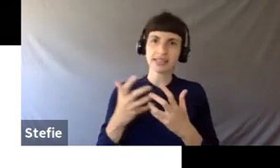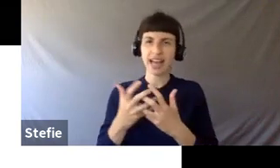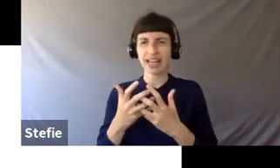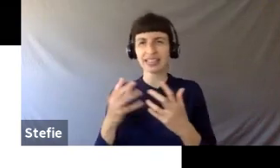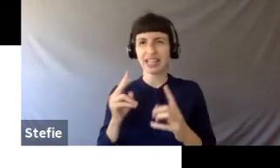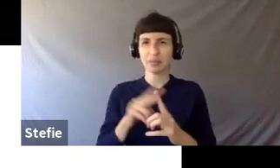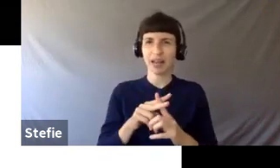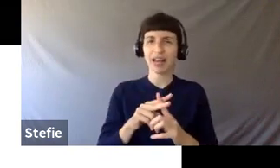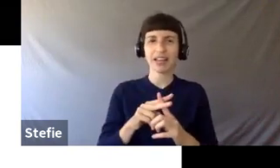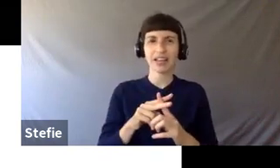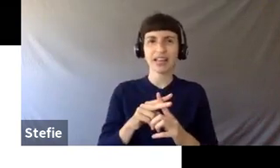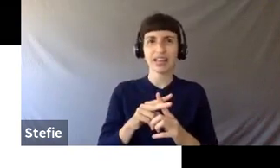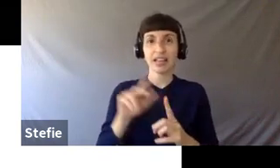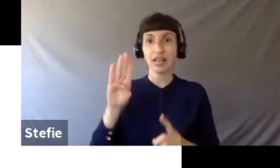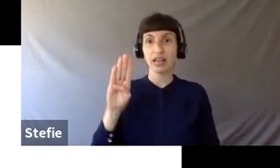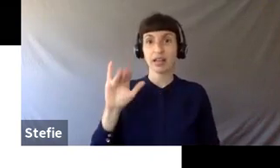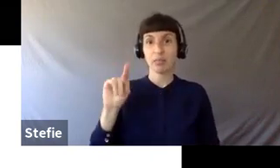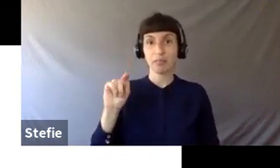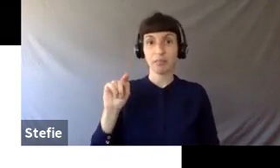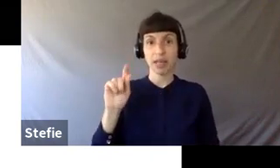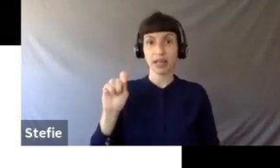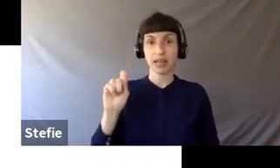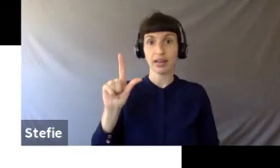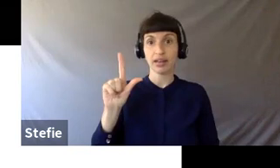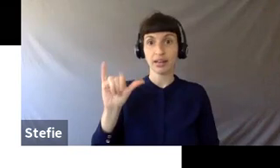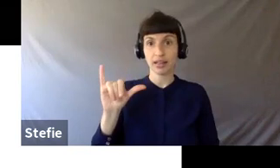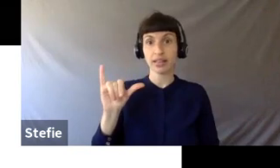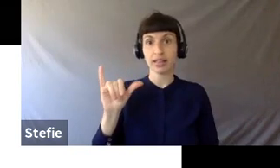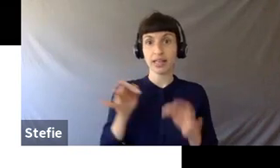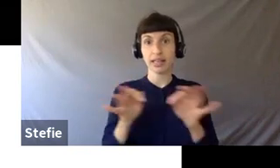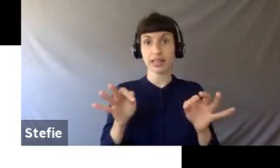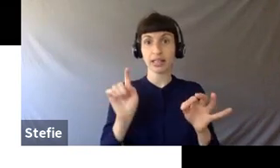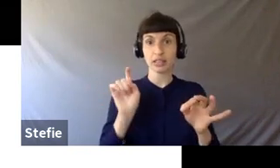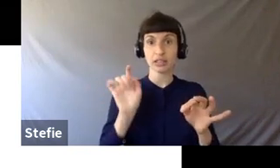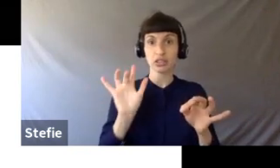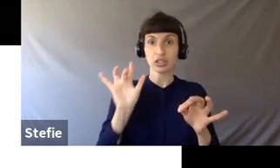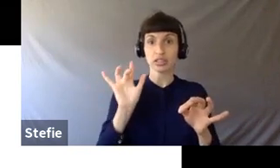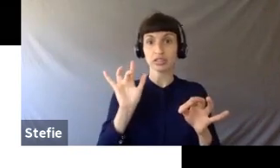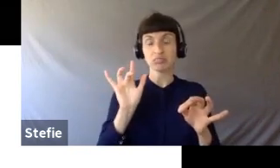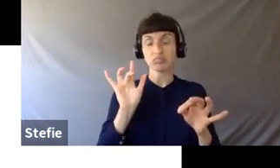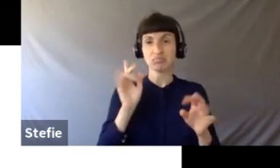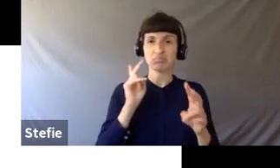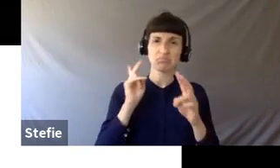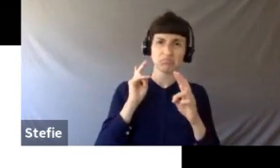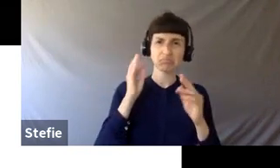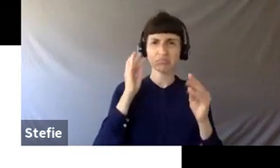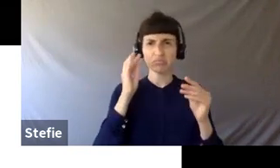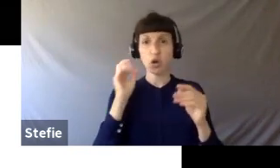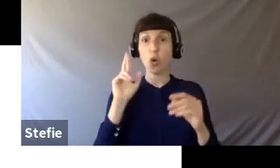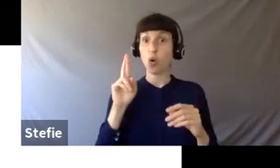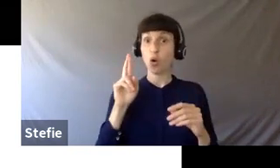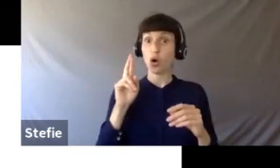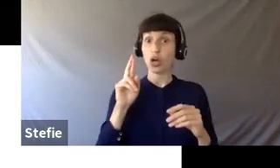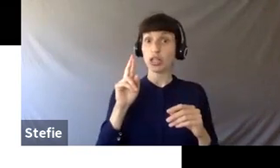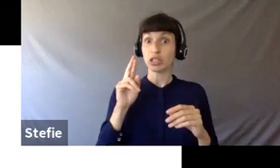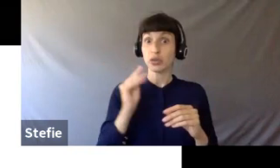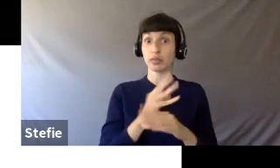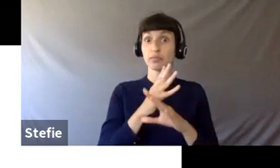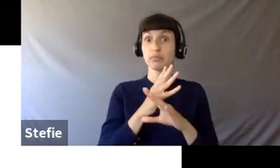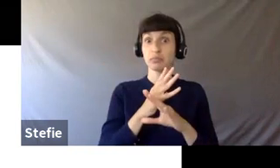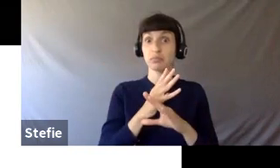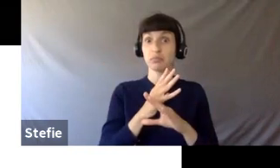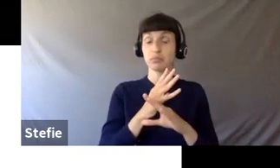and we wanted to synthesize and apply a